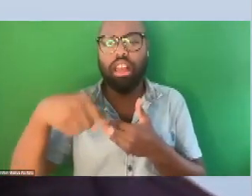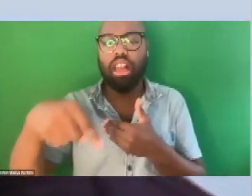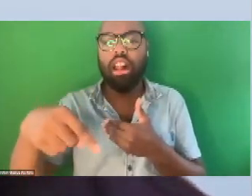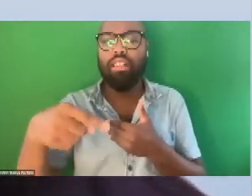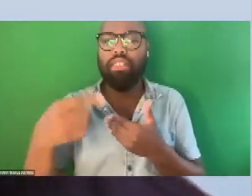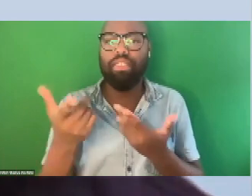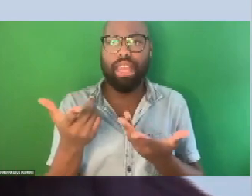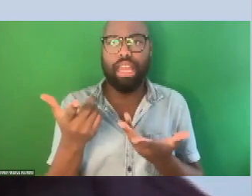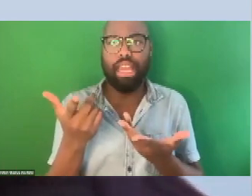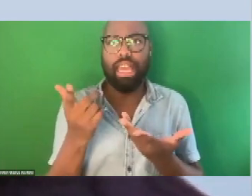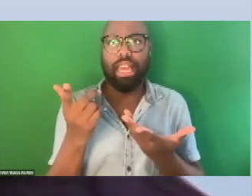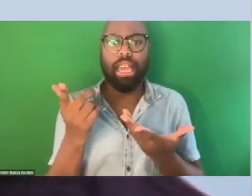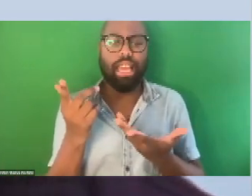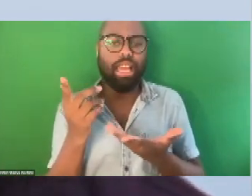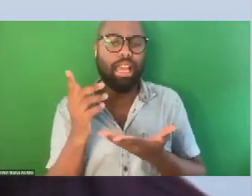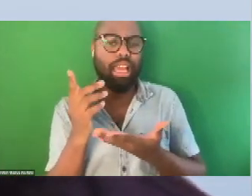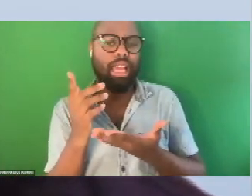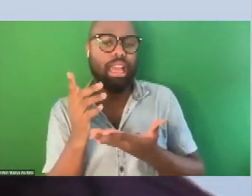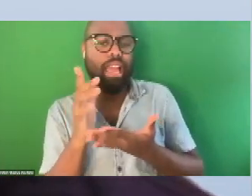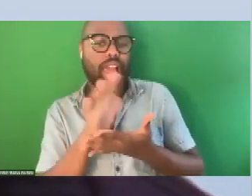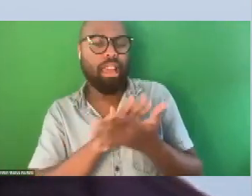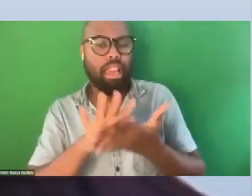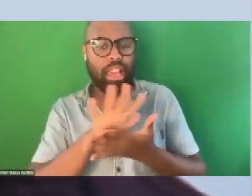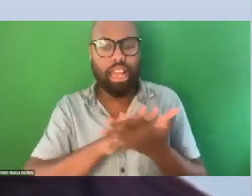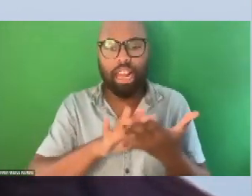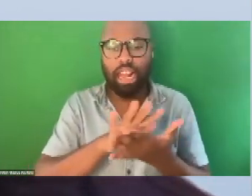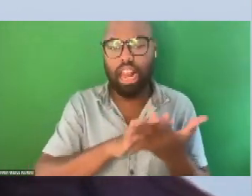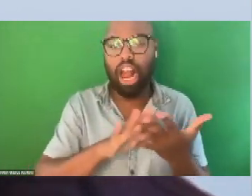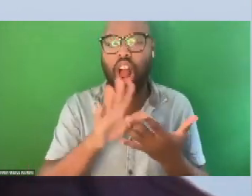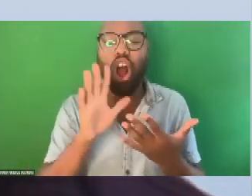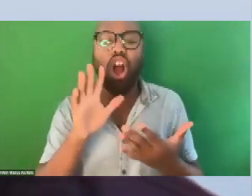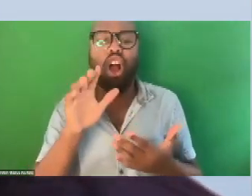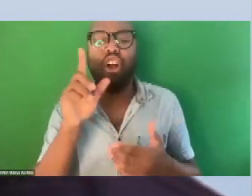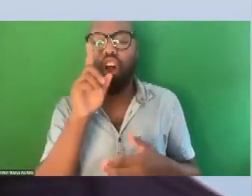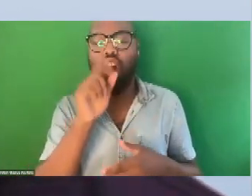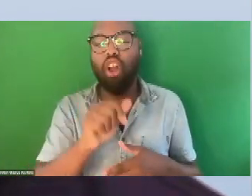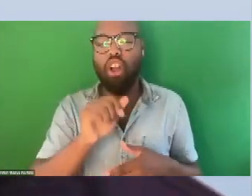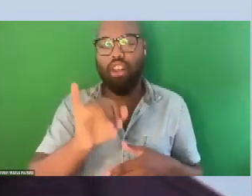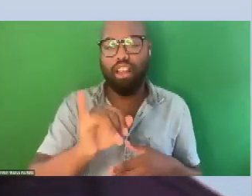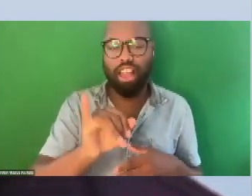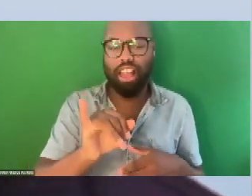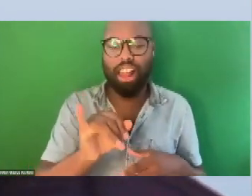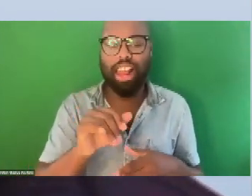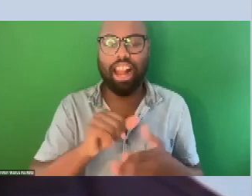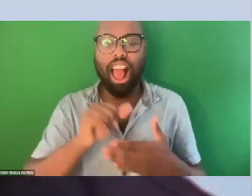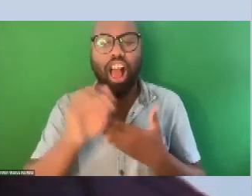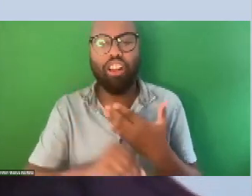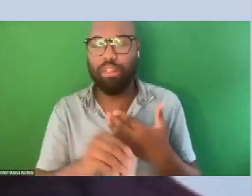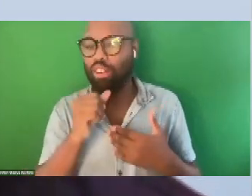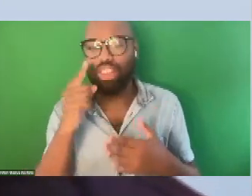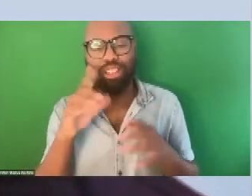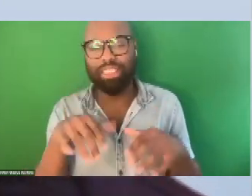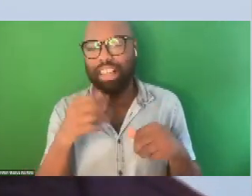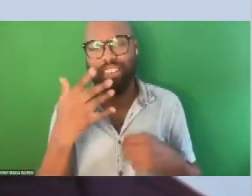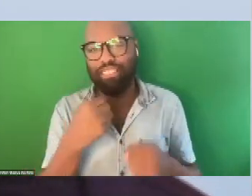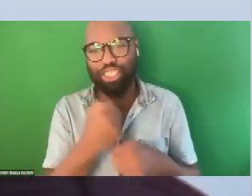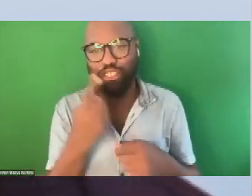artificial intelligence and algorithms. I don't think it's going to take five years for that to happen. I think it will happen much